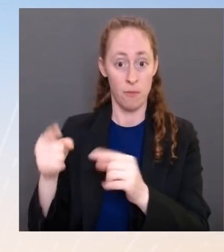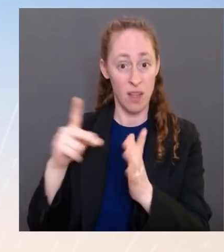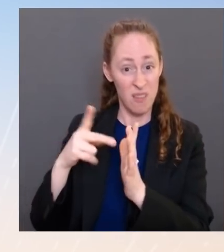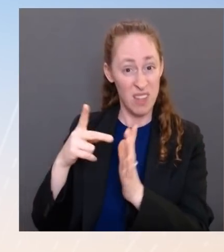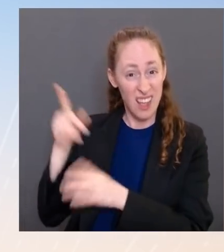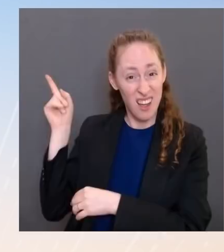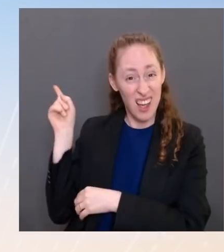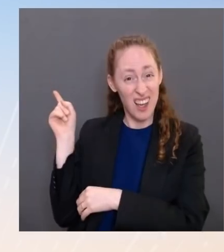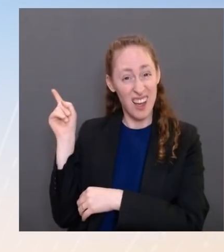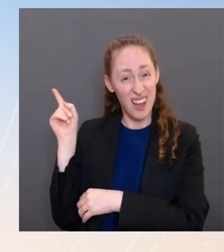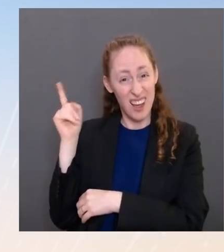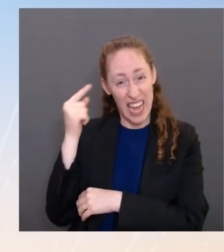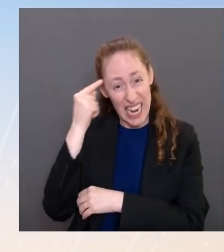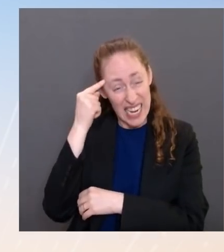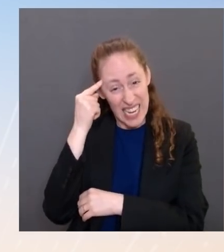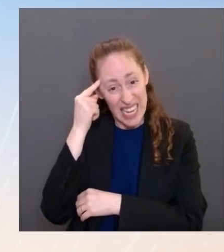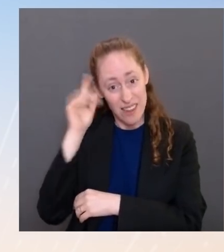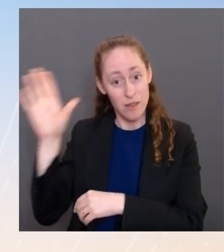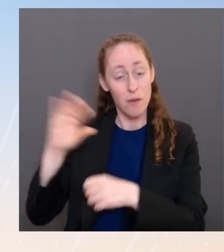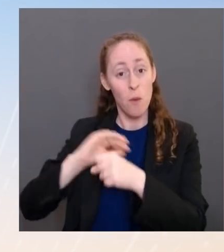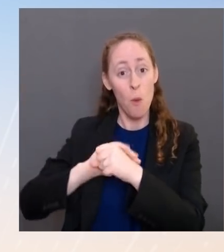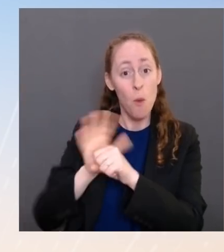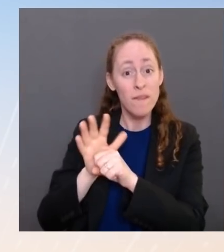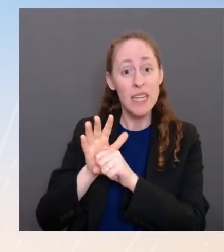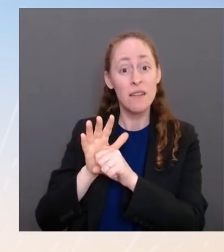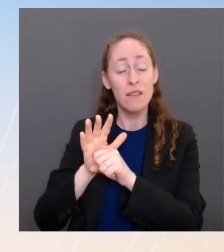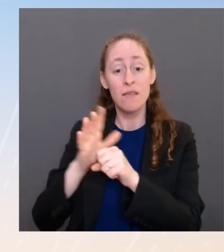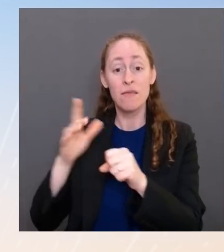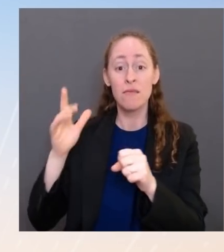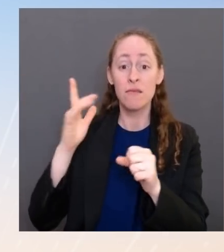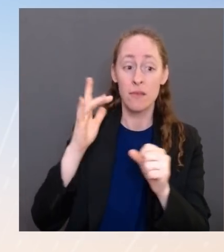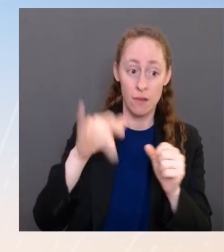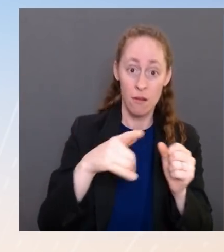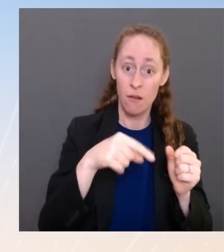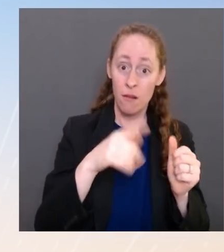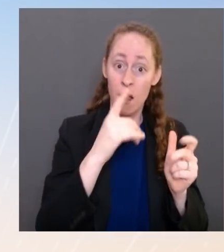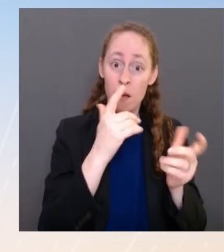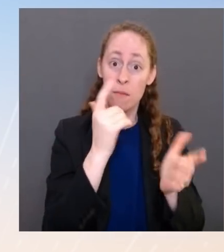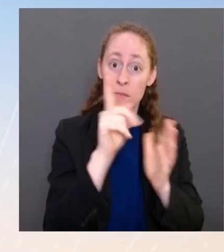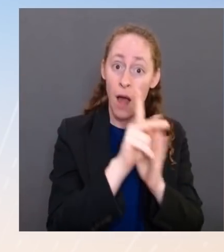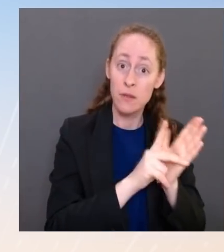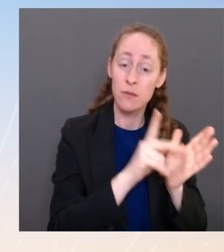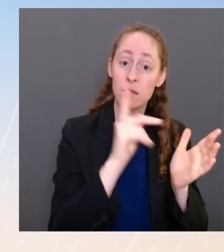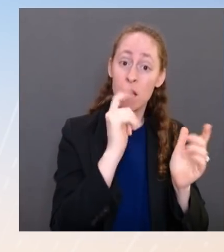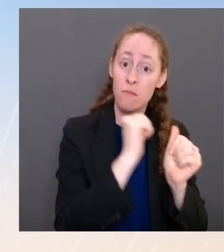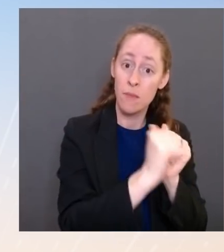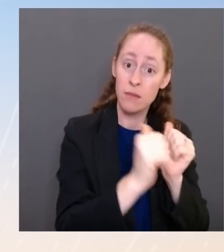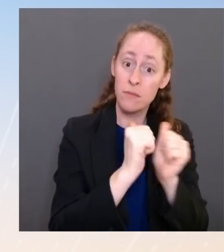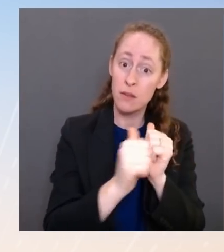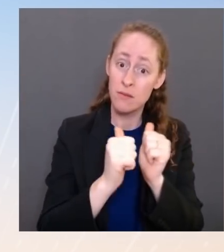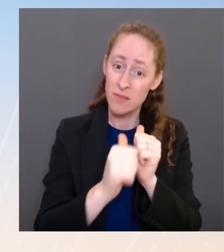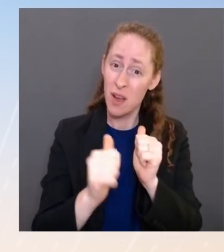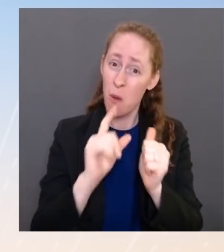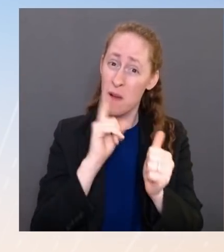Ms. Psaki: The President believes, as many economists, including within the government, that the main drivers of inflation were the pandemic --